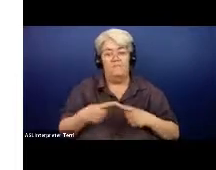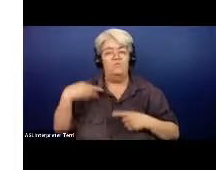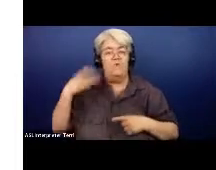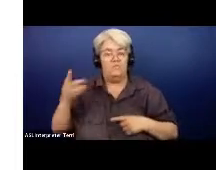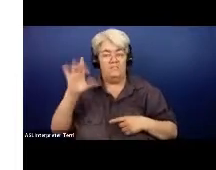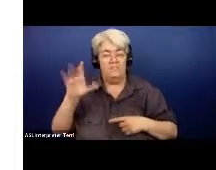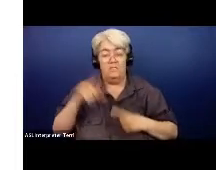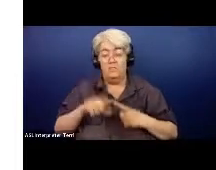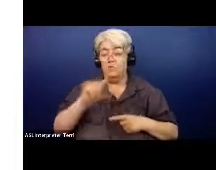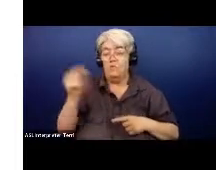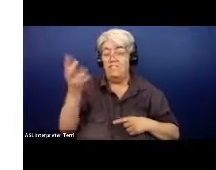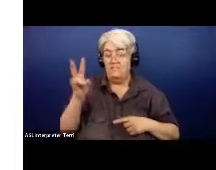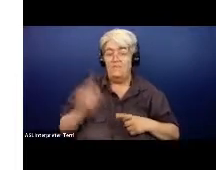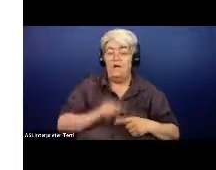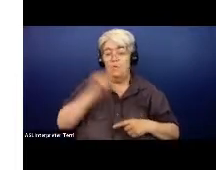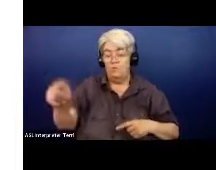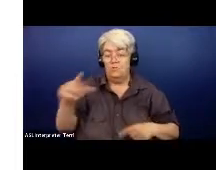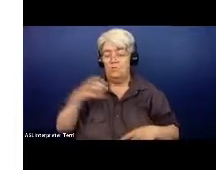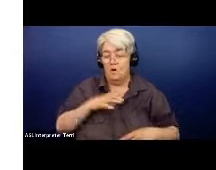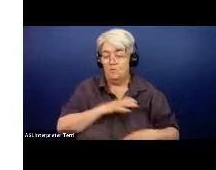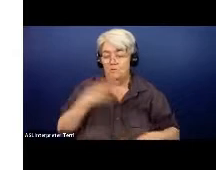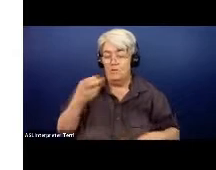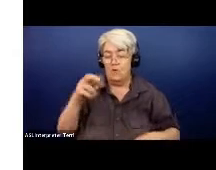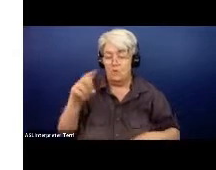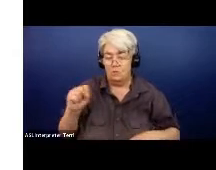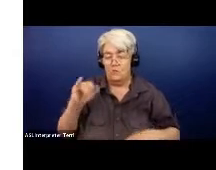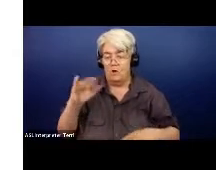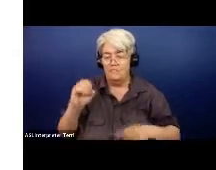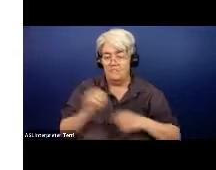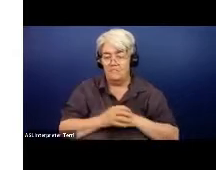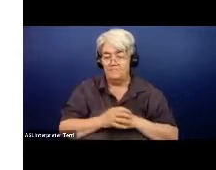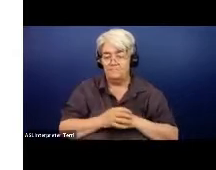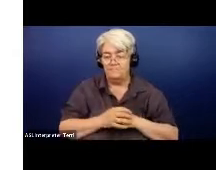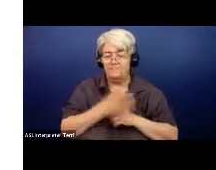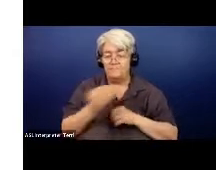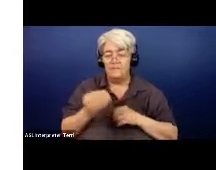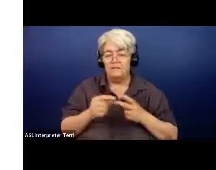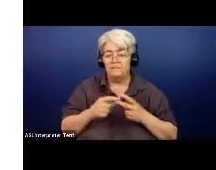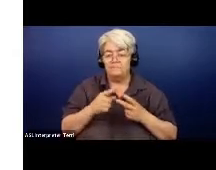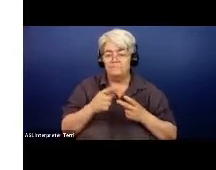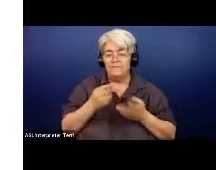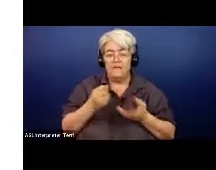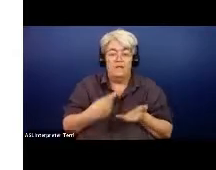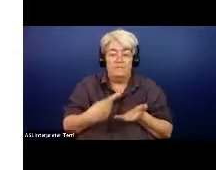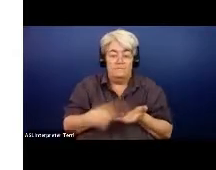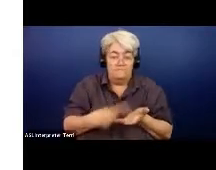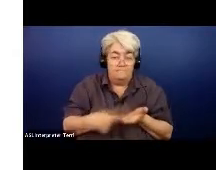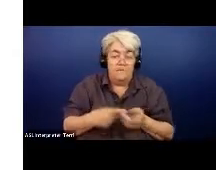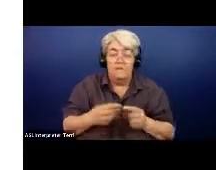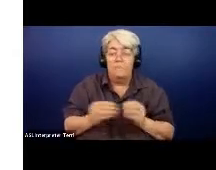first trip to Congressman Herd's office. The more I spoke the more we salterred hearing